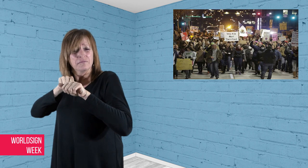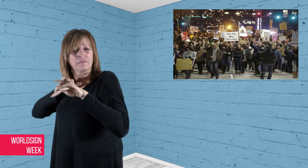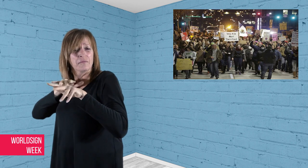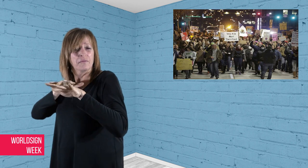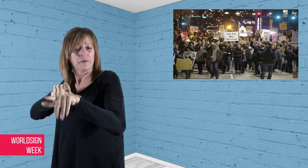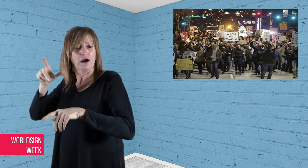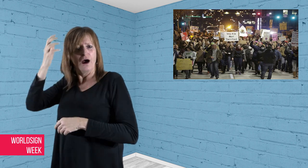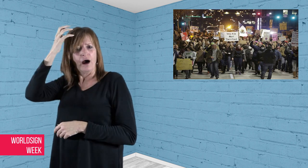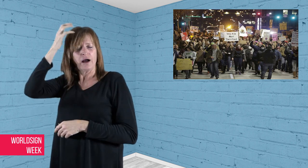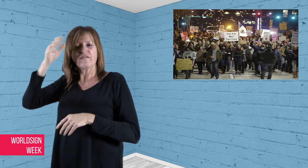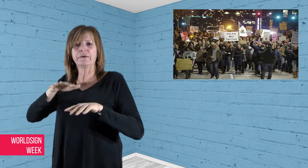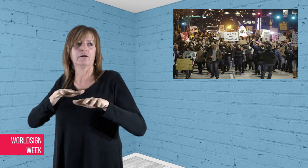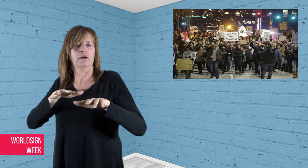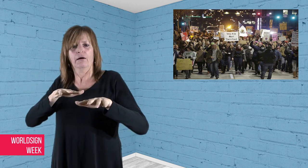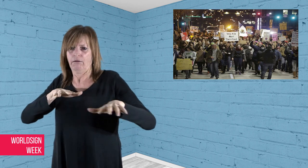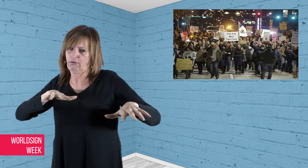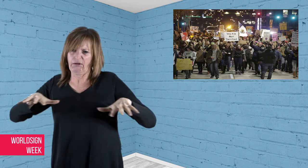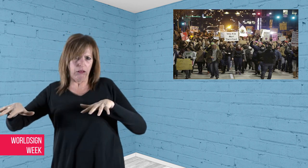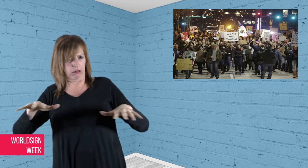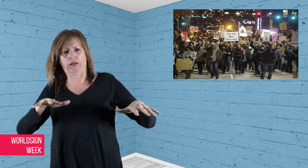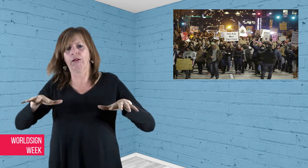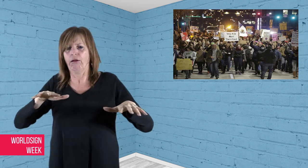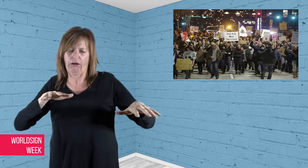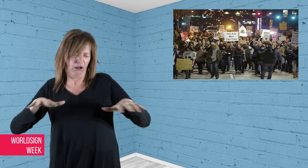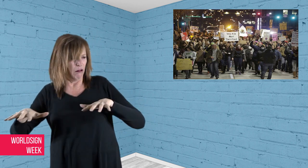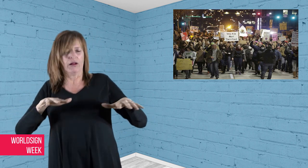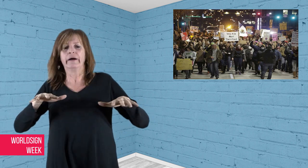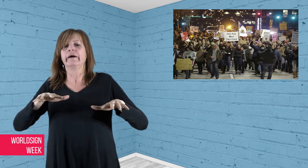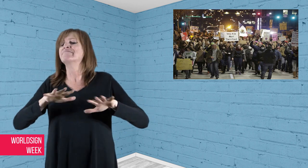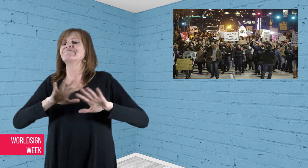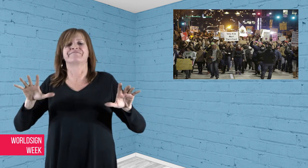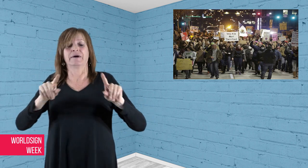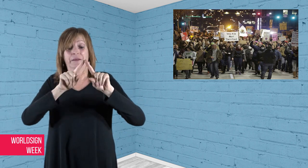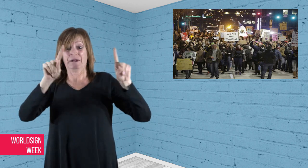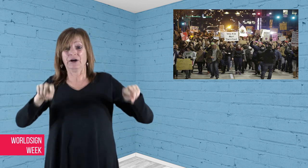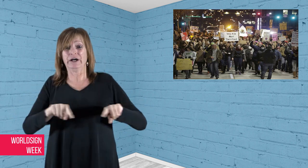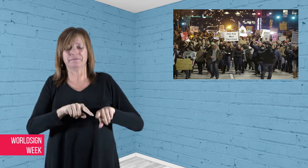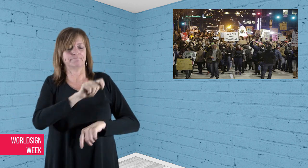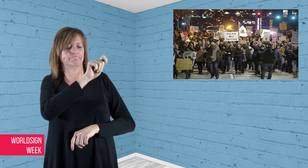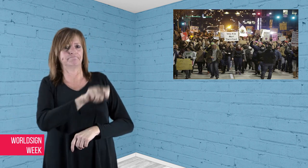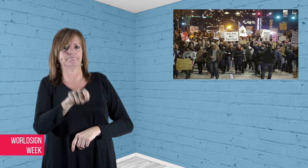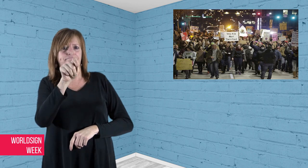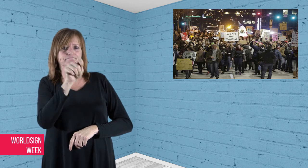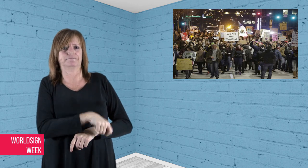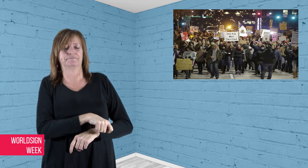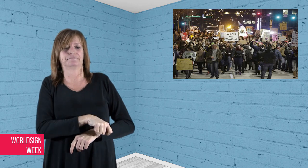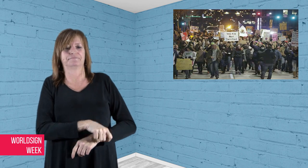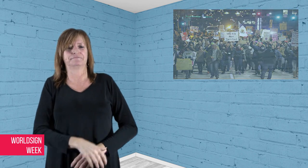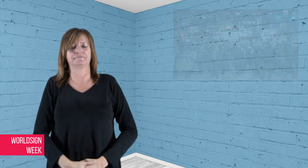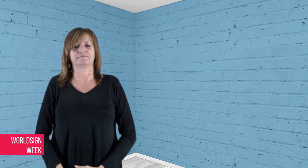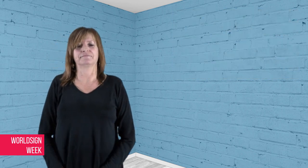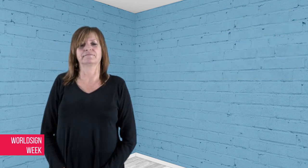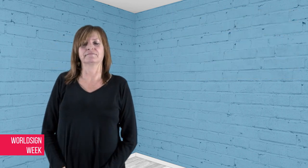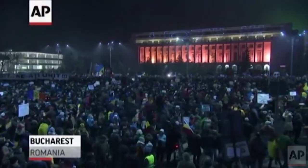under pressure and repealed the decree.